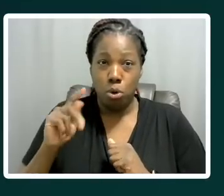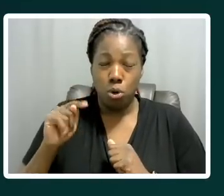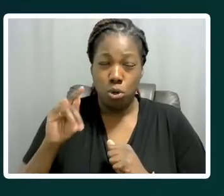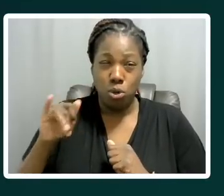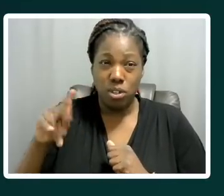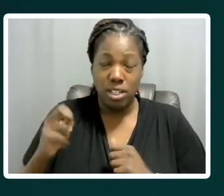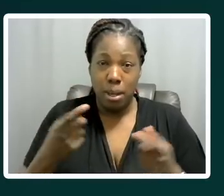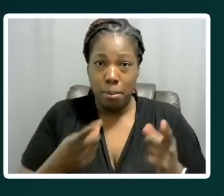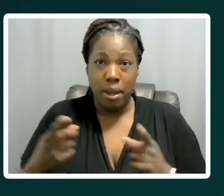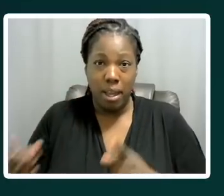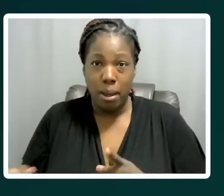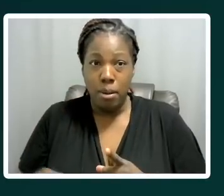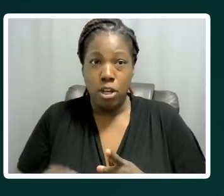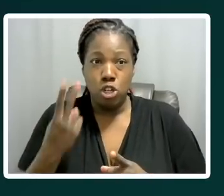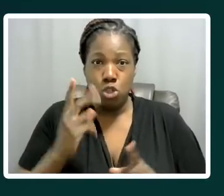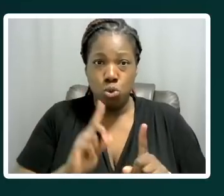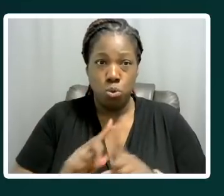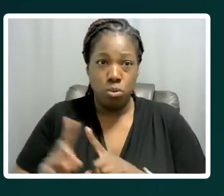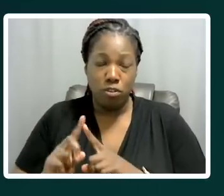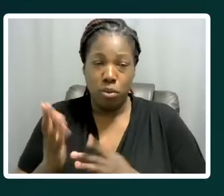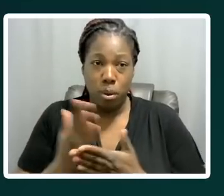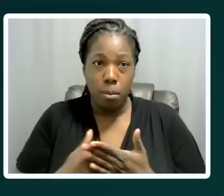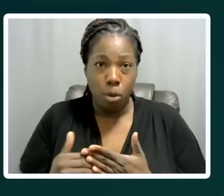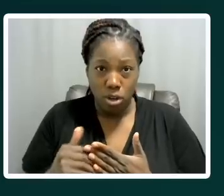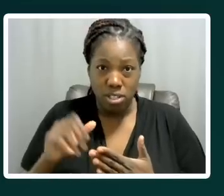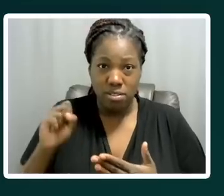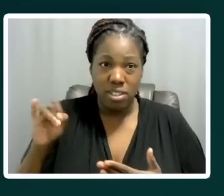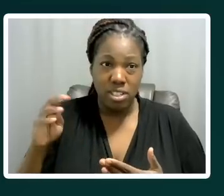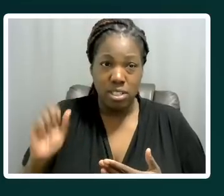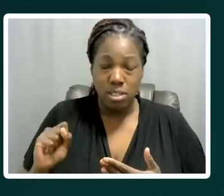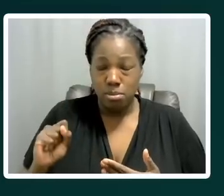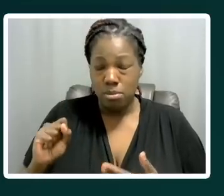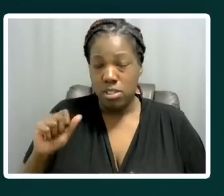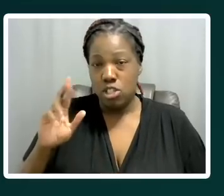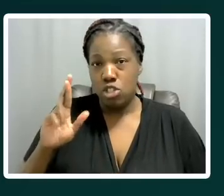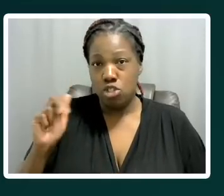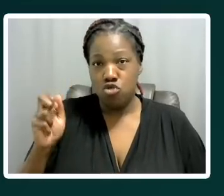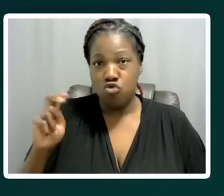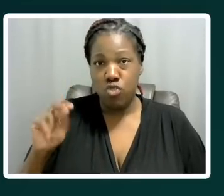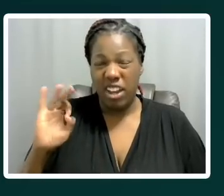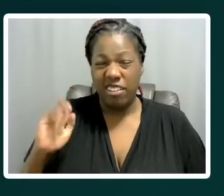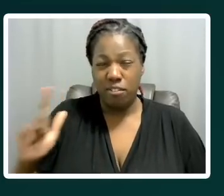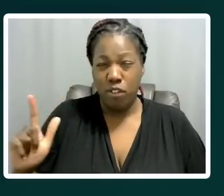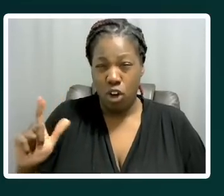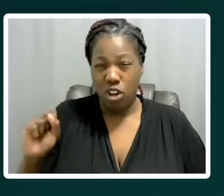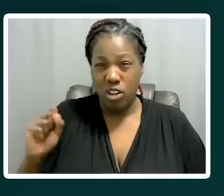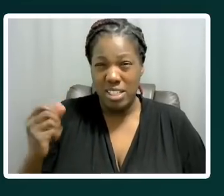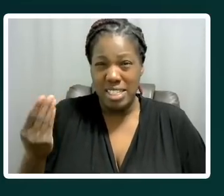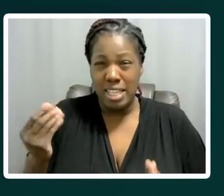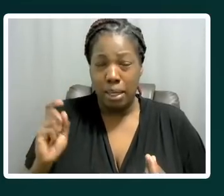of another one of our sims, Rainfall Sandbox. This simulation is all about the phenomenon of